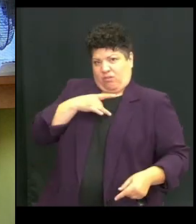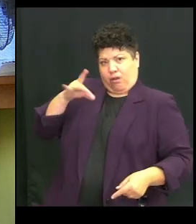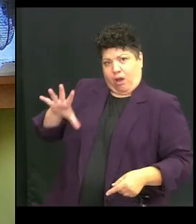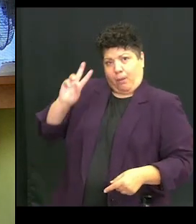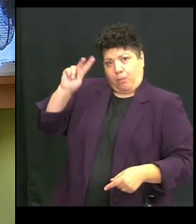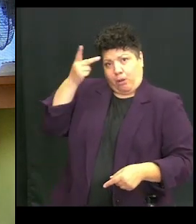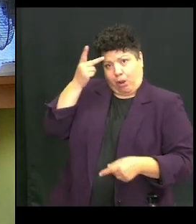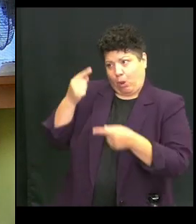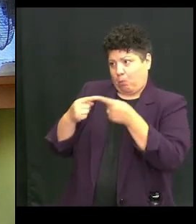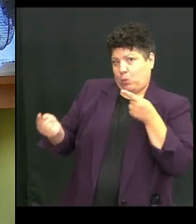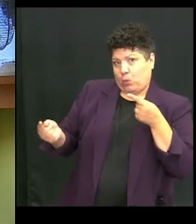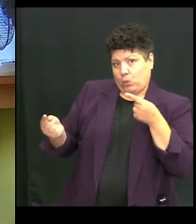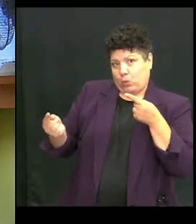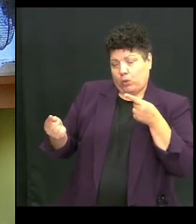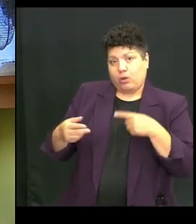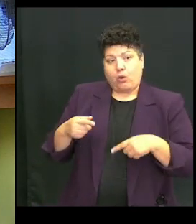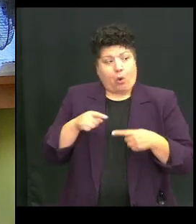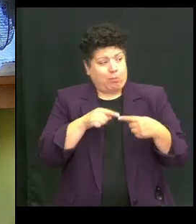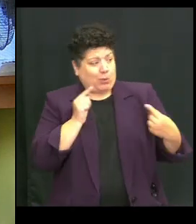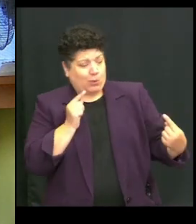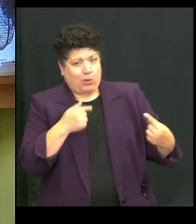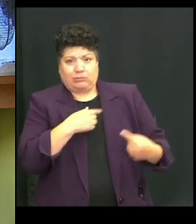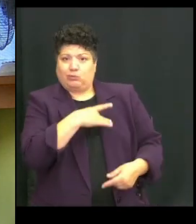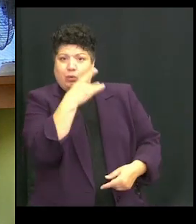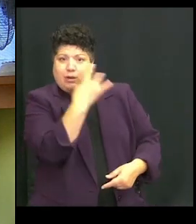states of political conflict skyrocket.